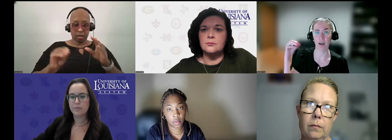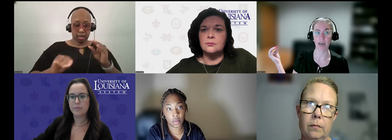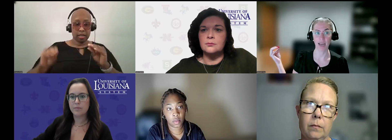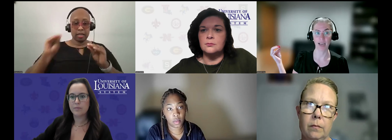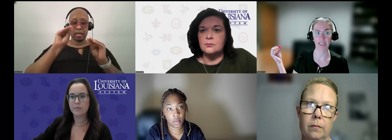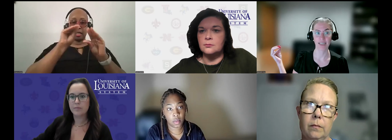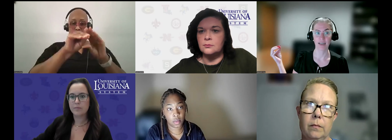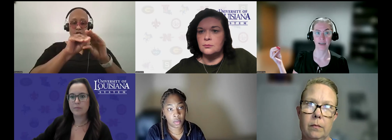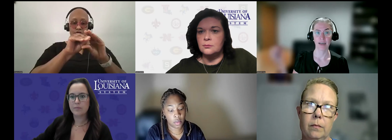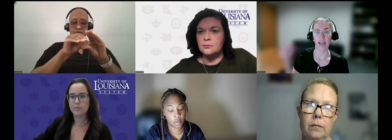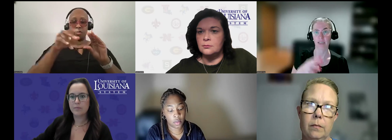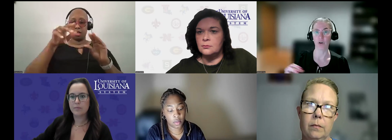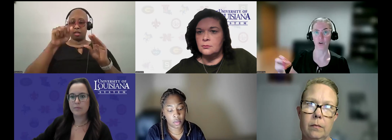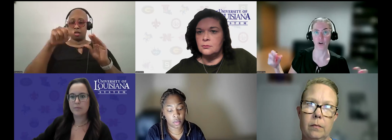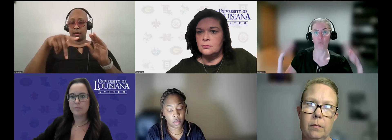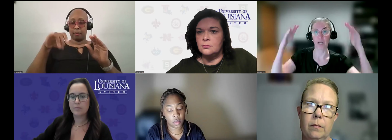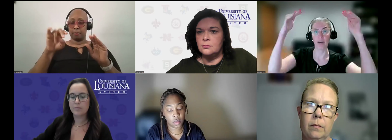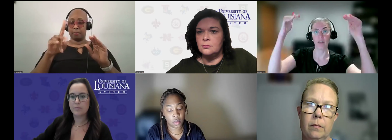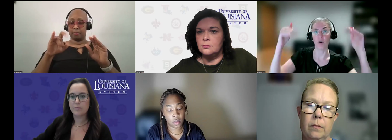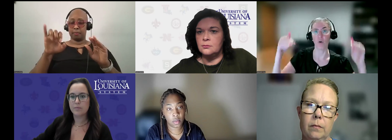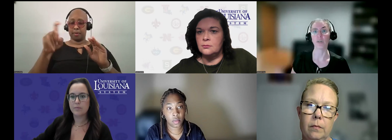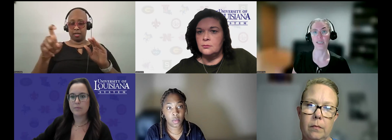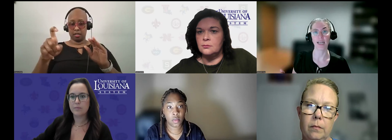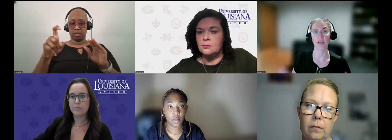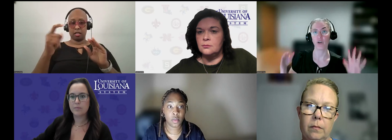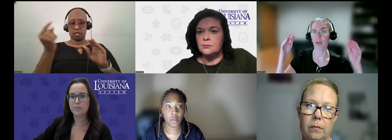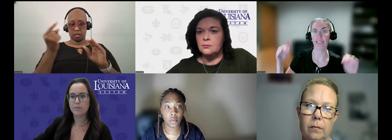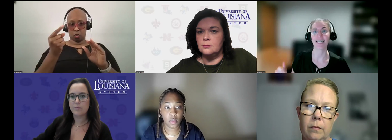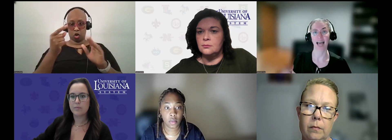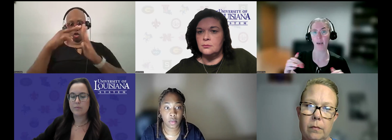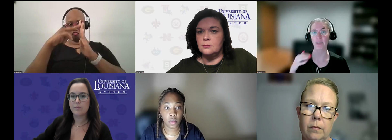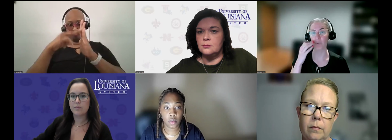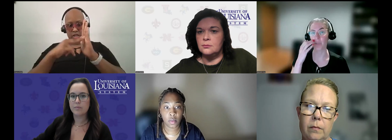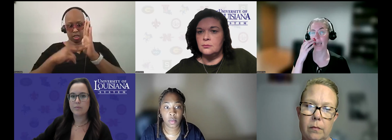appendix and someone could go read the whole detail. And you'd want to detail absolutely